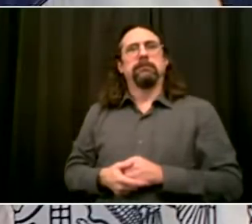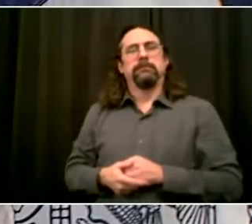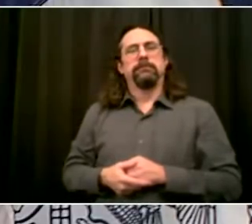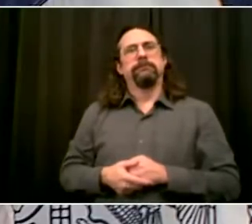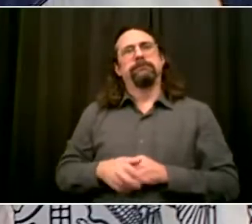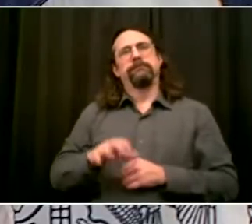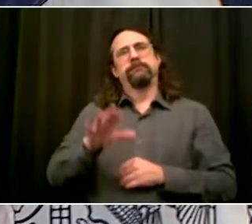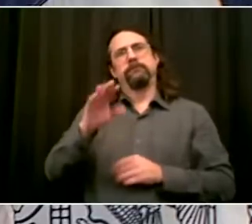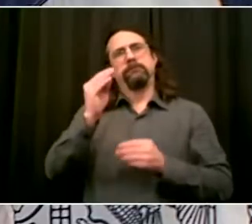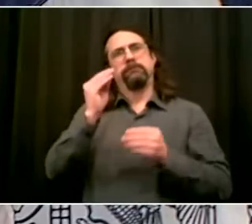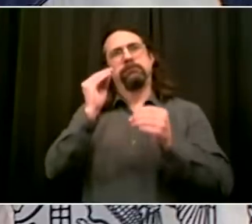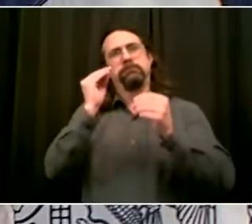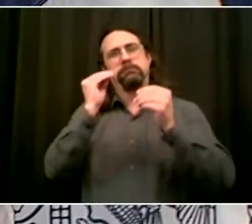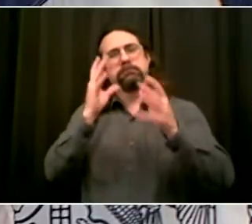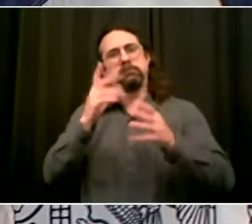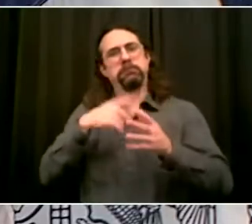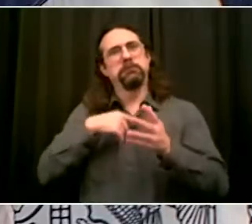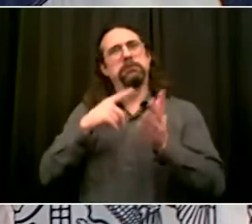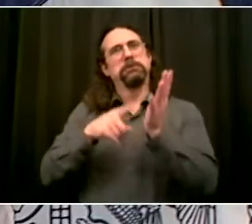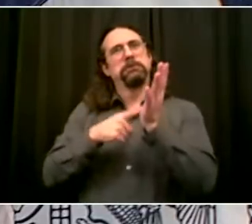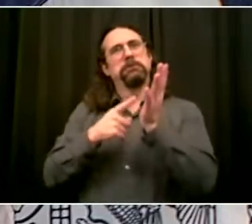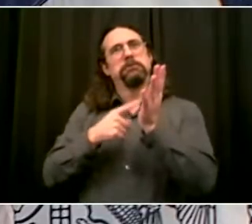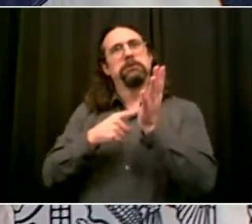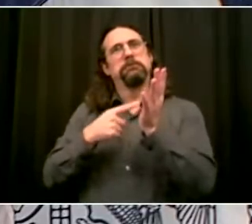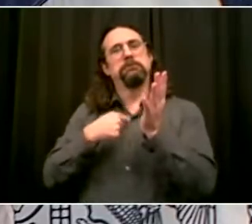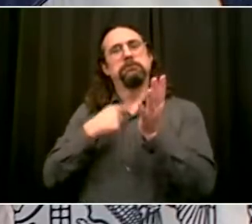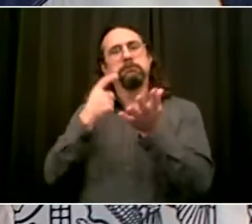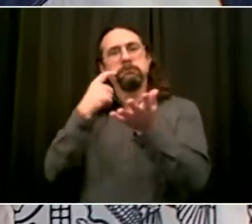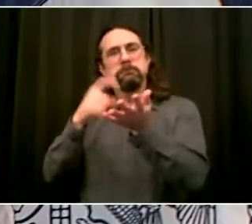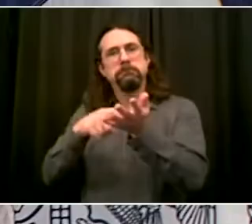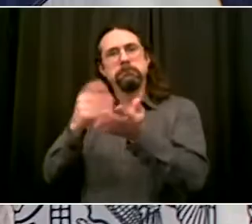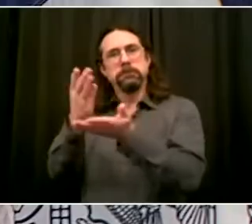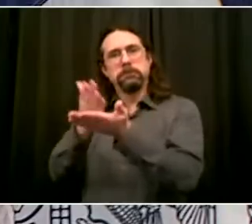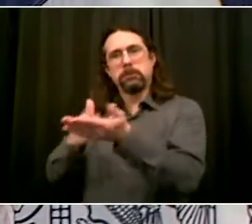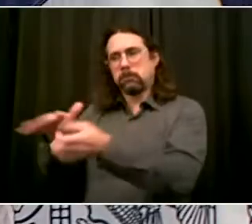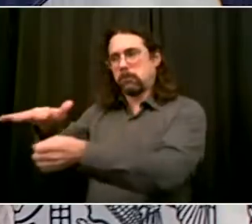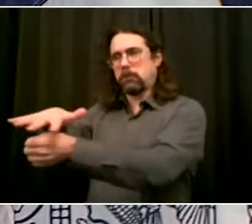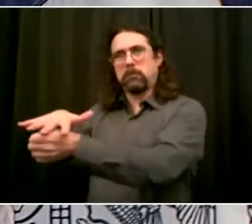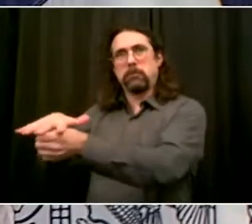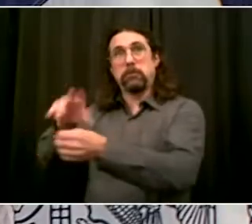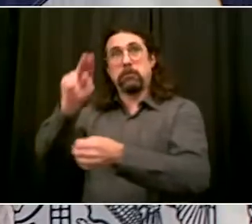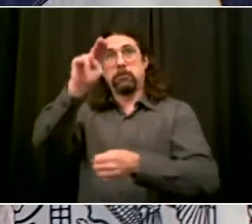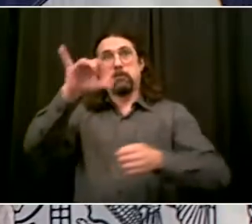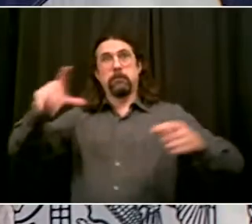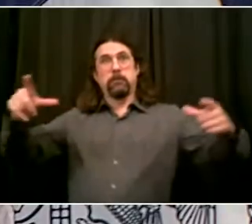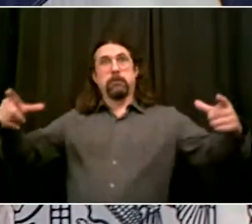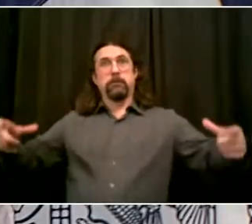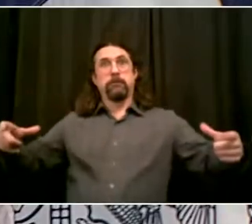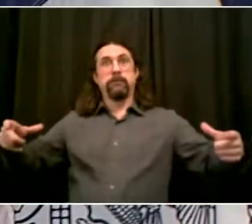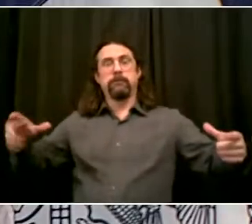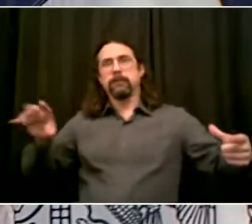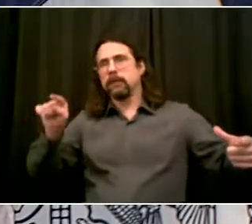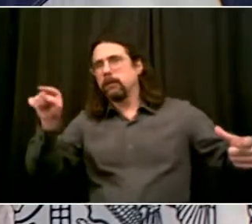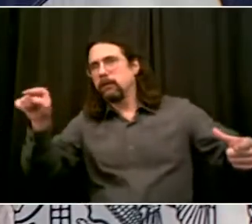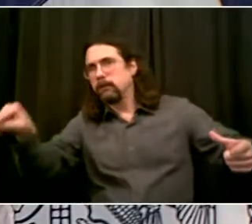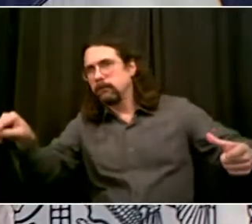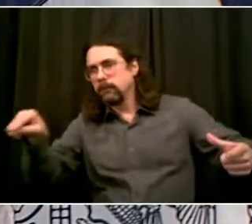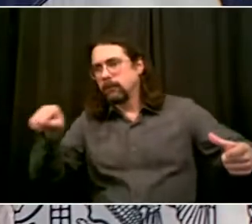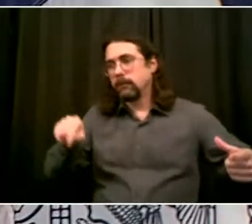IN SOME PARTS OF THE CITY. THAT IS NOTABLE AND THAT'S A CHALLENGE AND WE